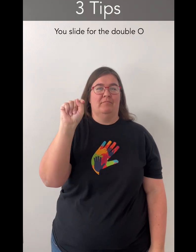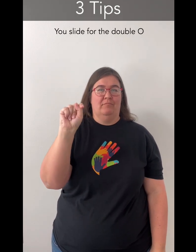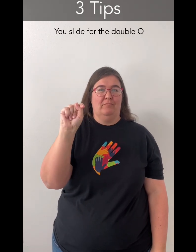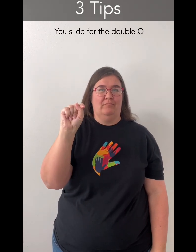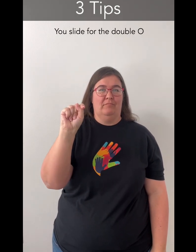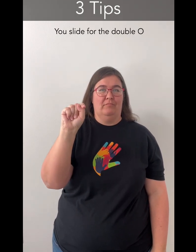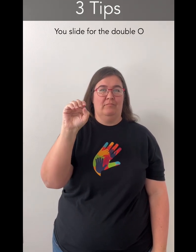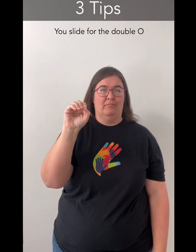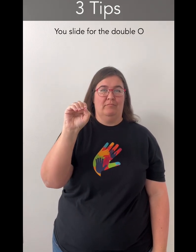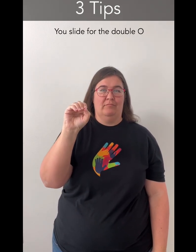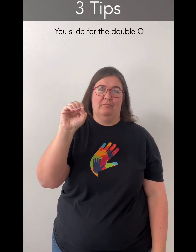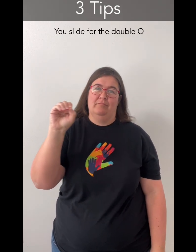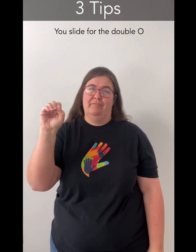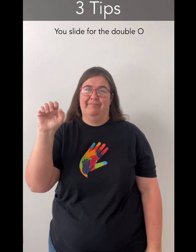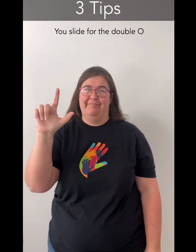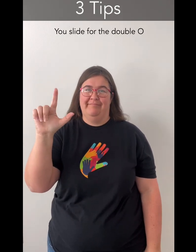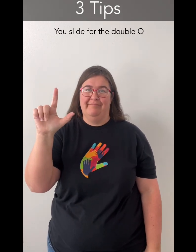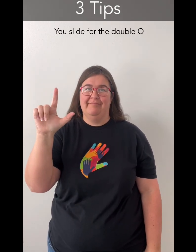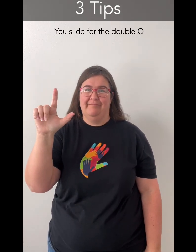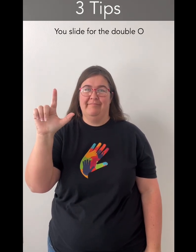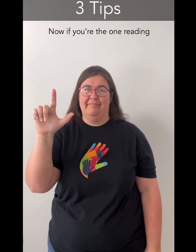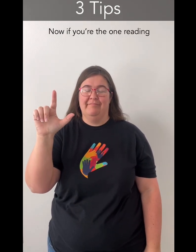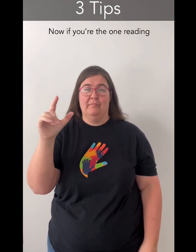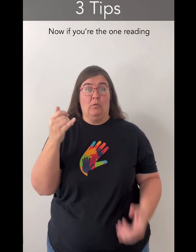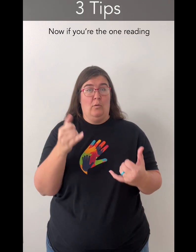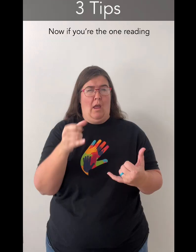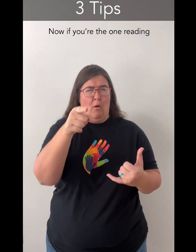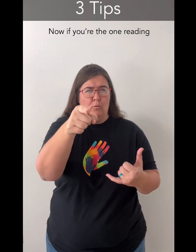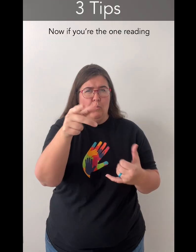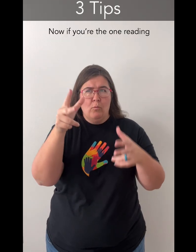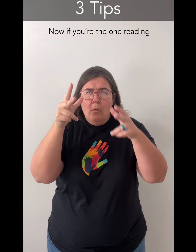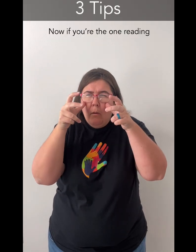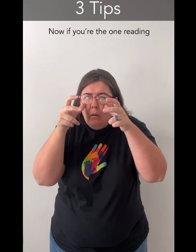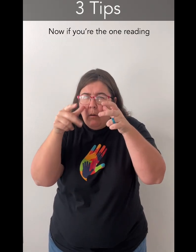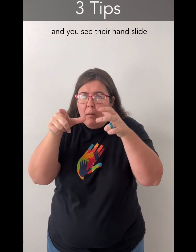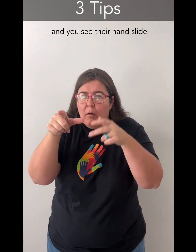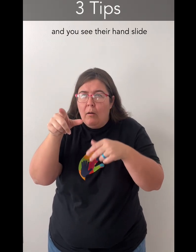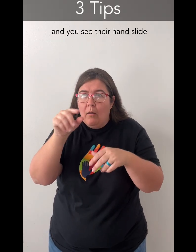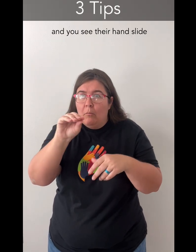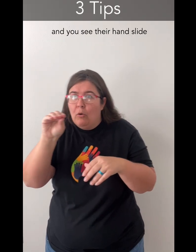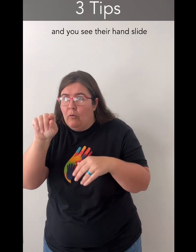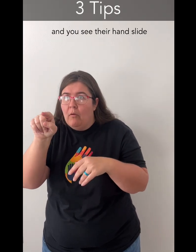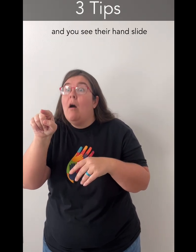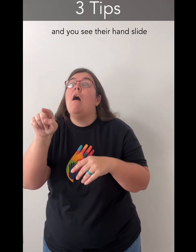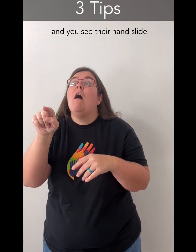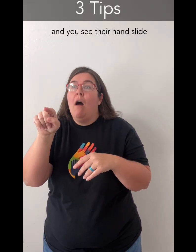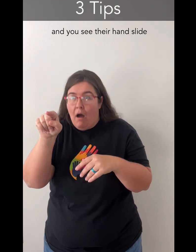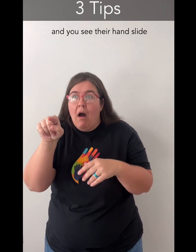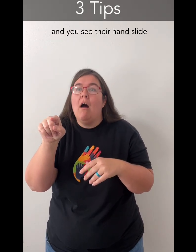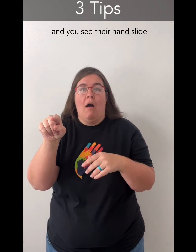You slide for the double O. Now if you're the one reading and you see their hand slide